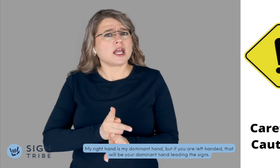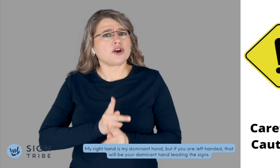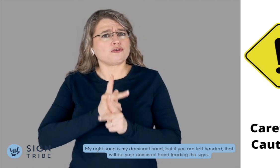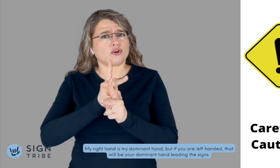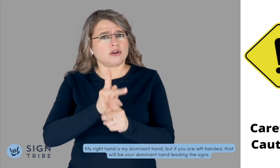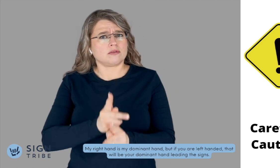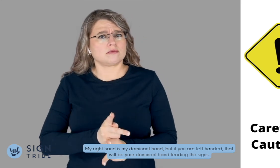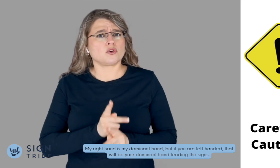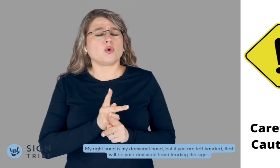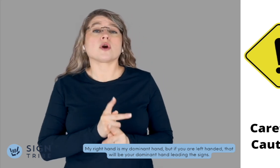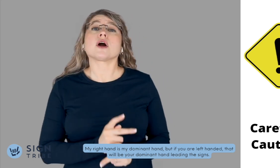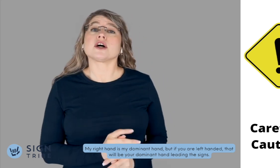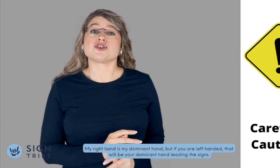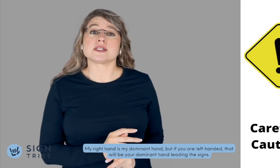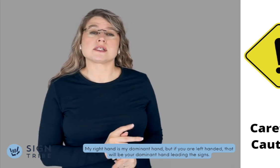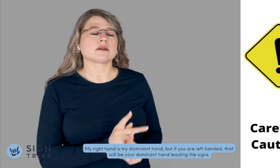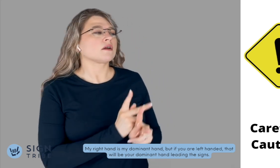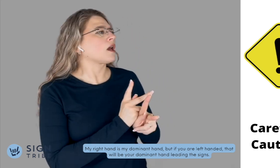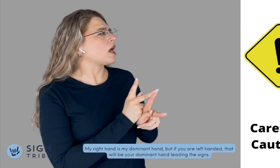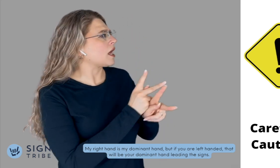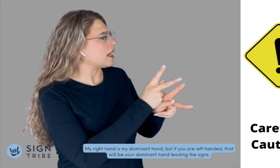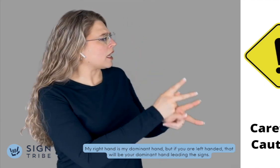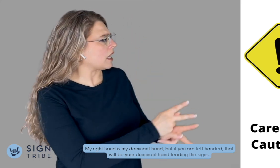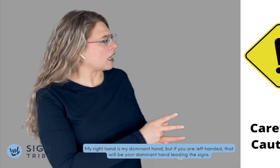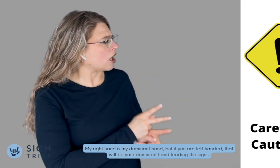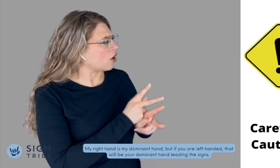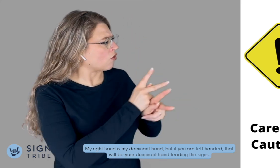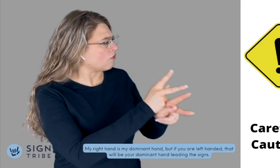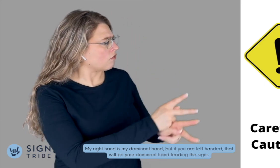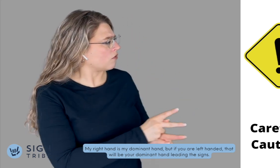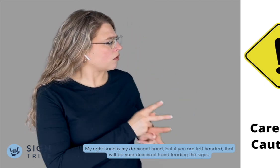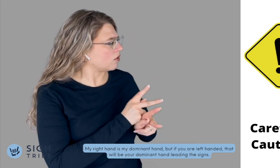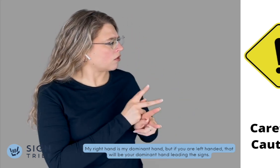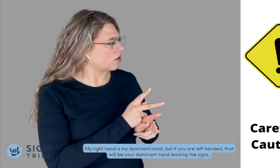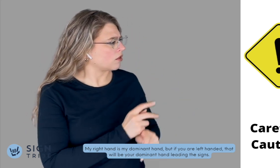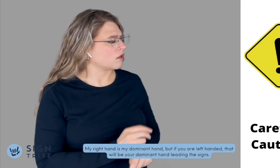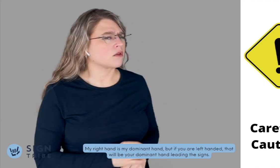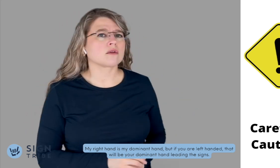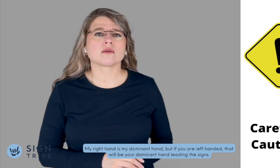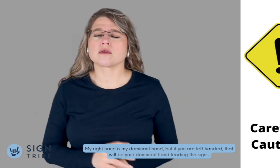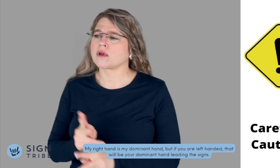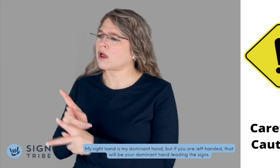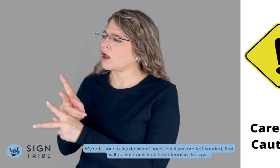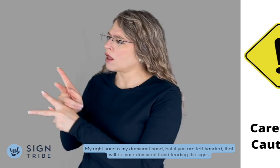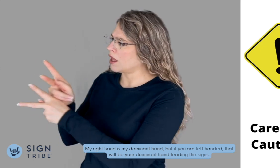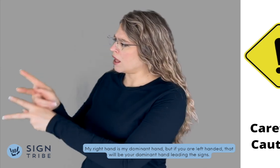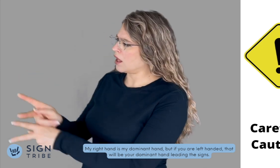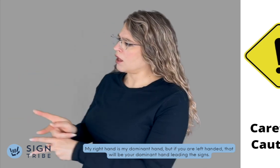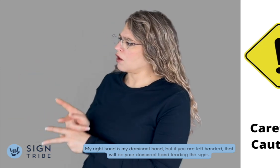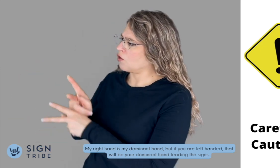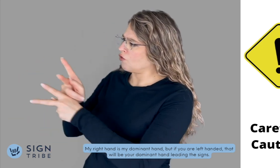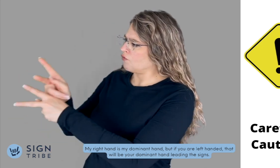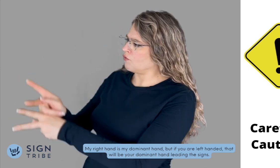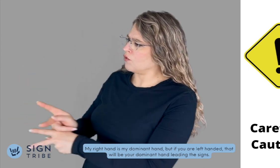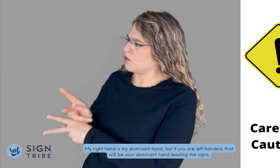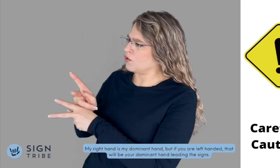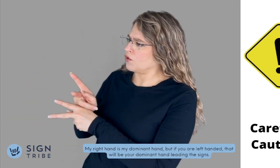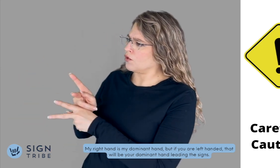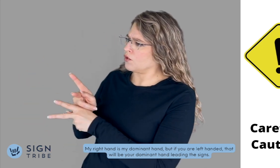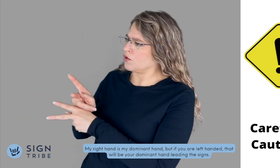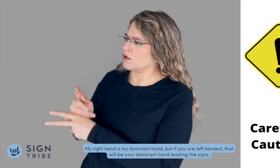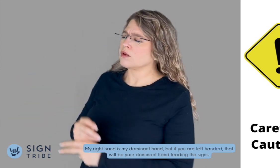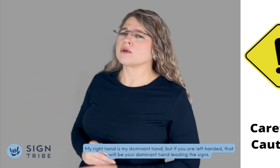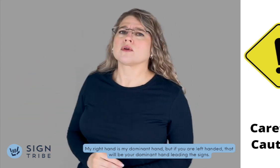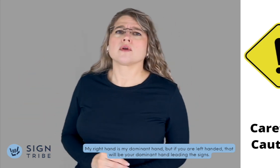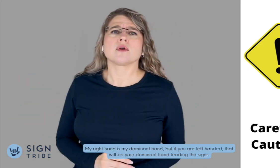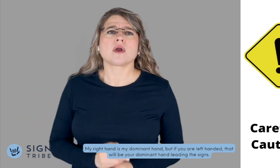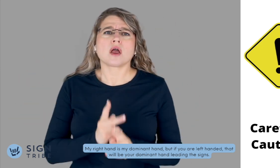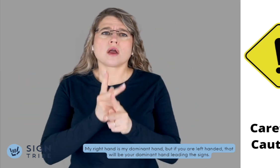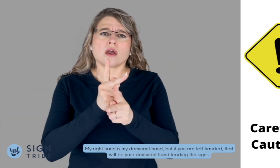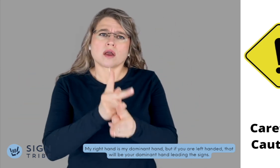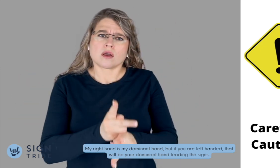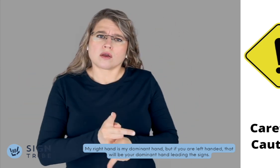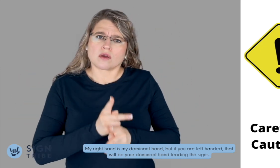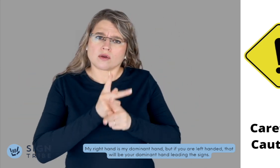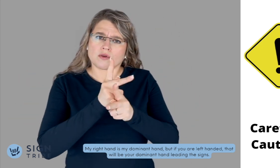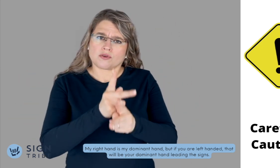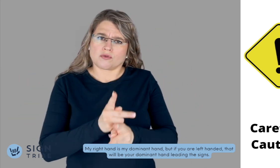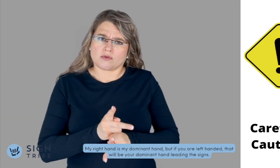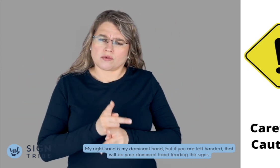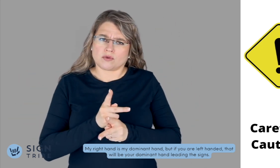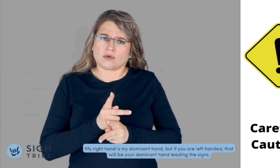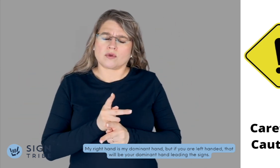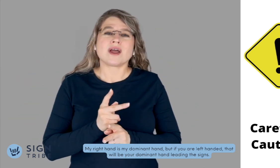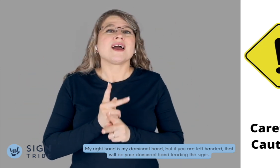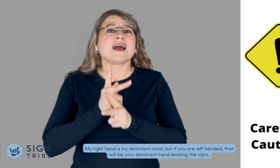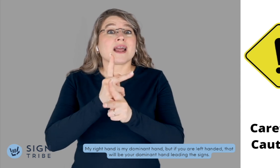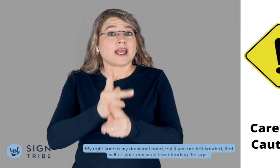Careful or cautious.